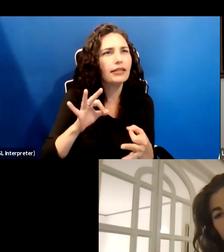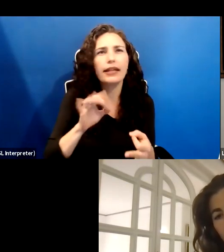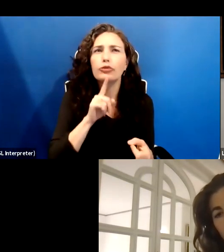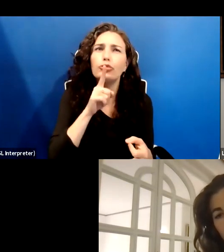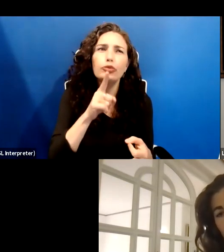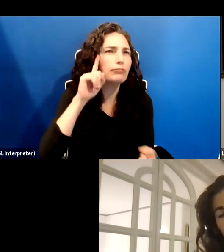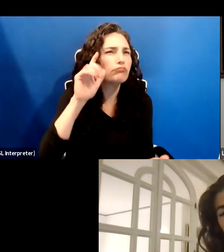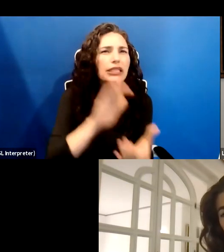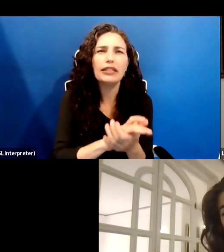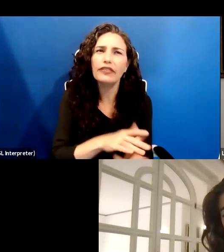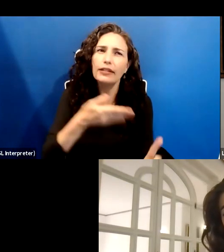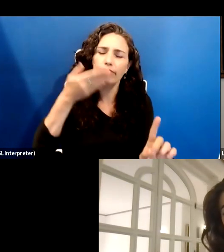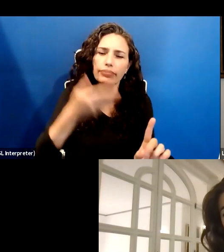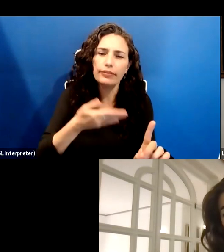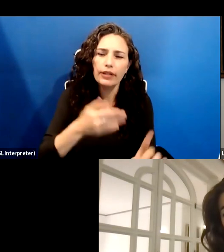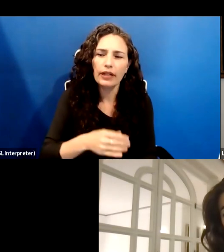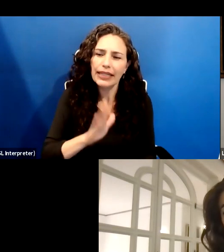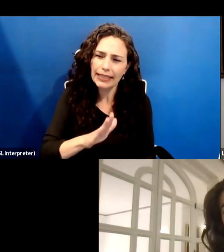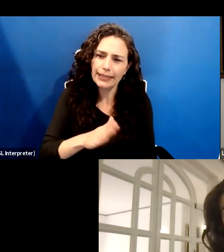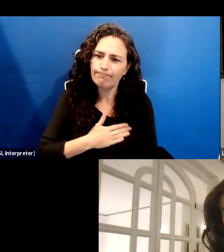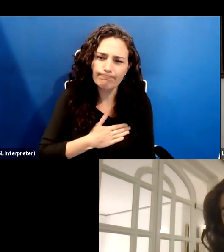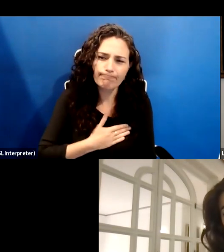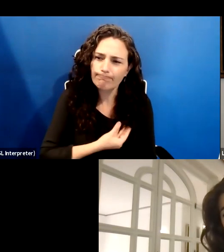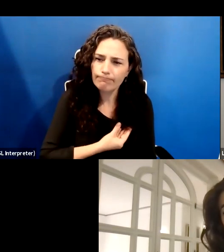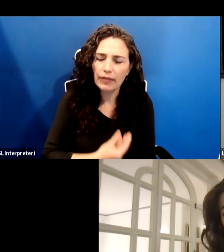that sucks you in as a viewer, because it is heartbreaking,